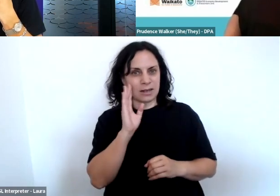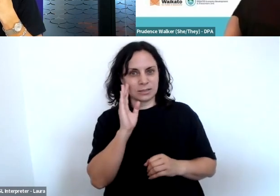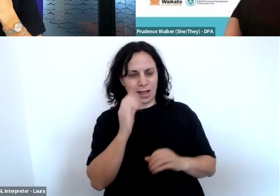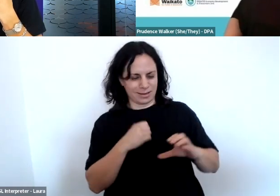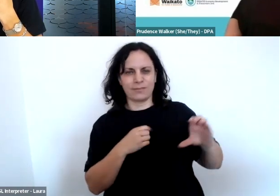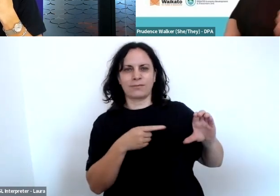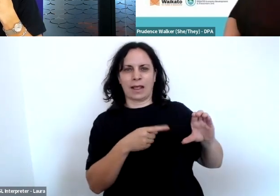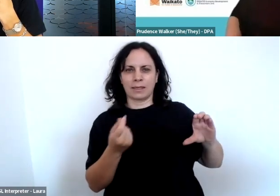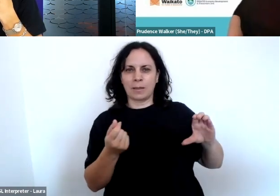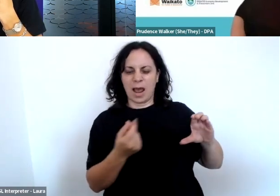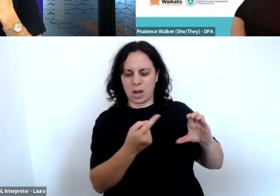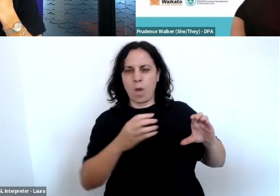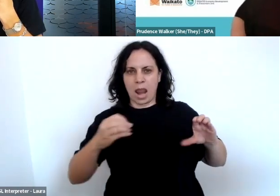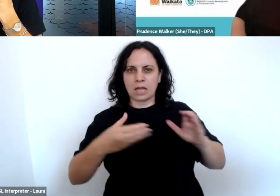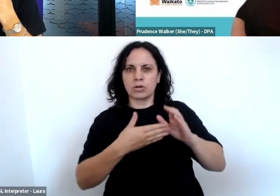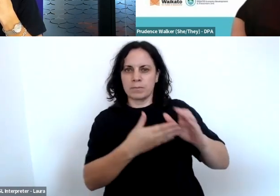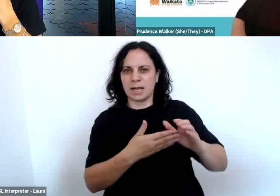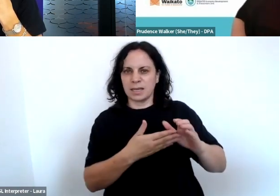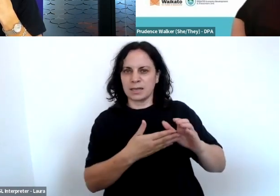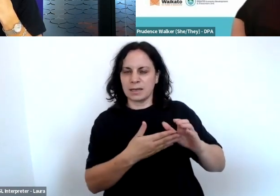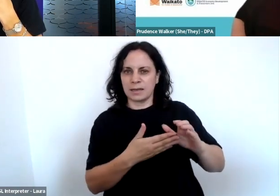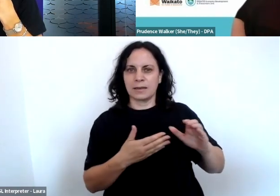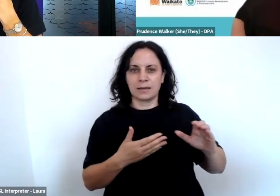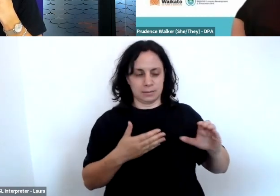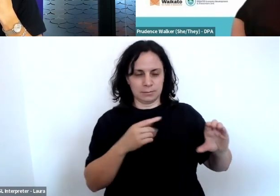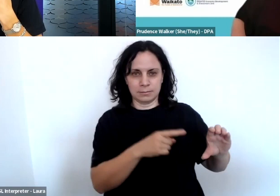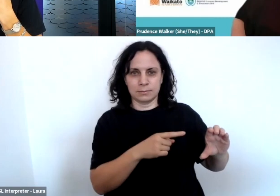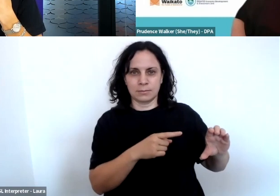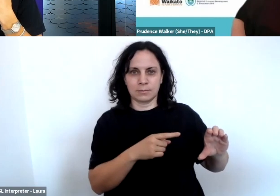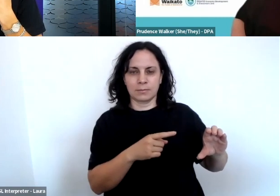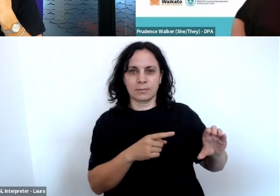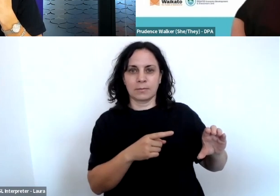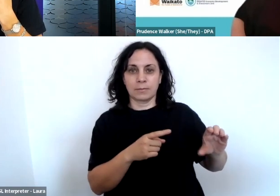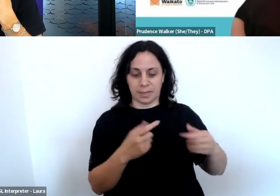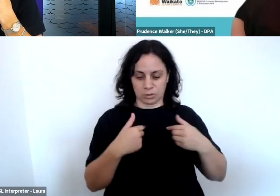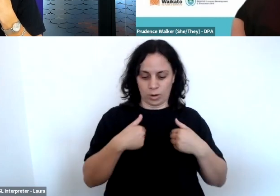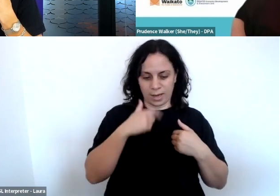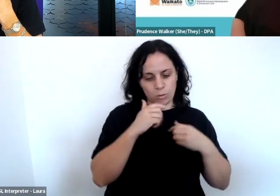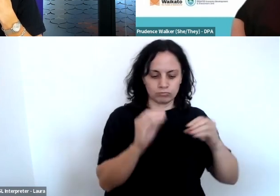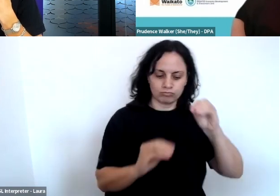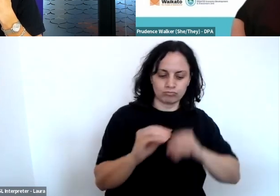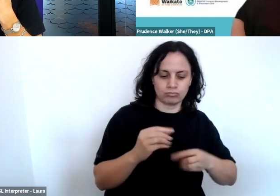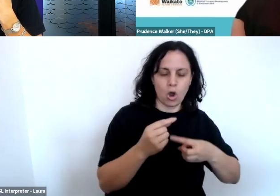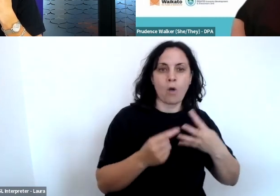And so what we’ll be doing is taking options to ministers in February for them to make some choices